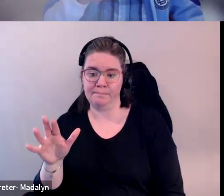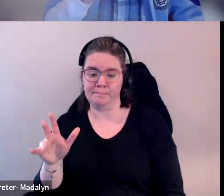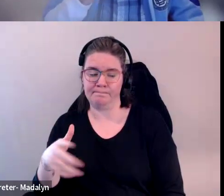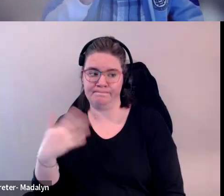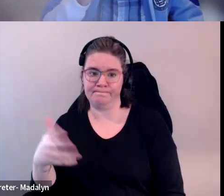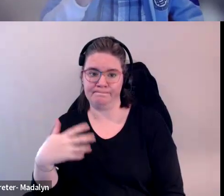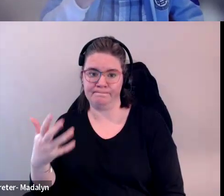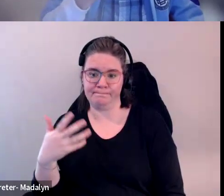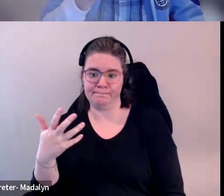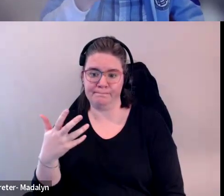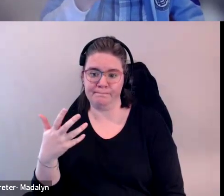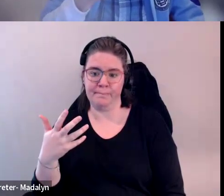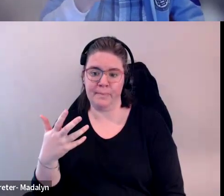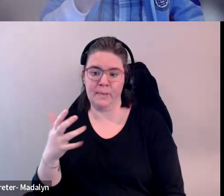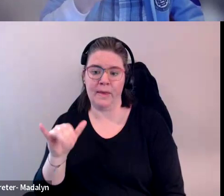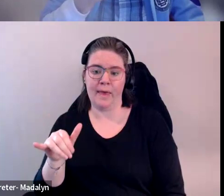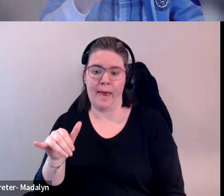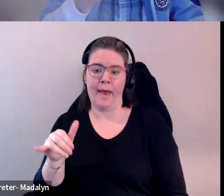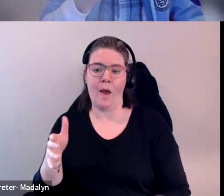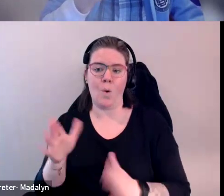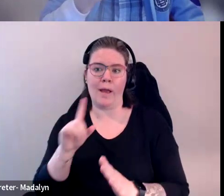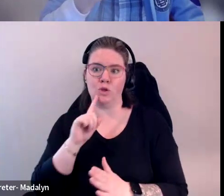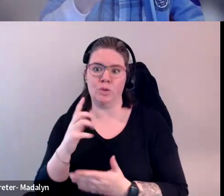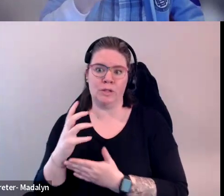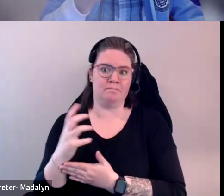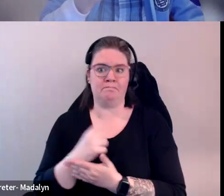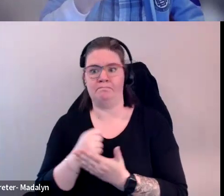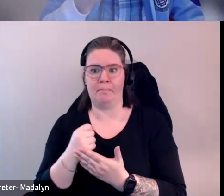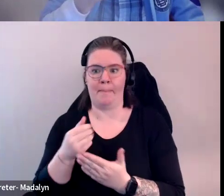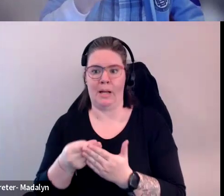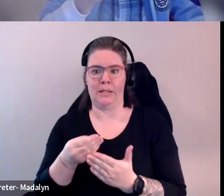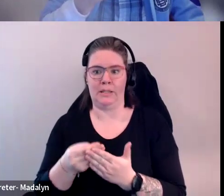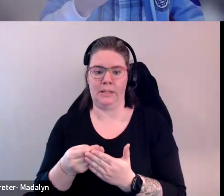Tom Olin: is a way to make money. And it's putting.